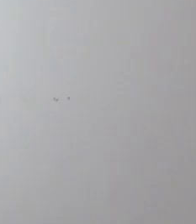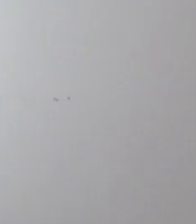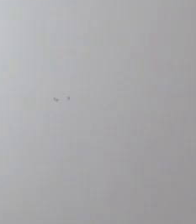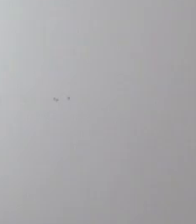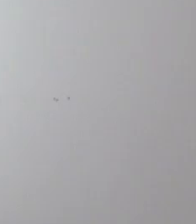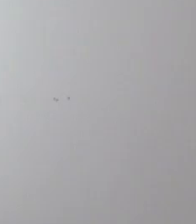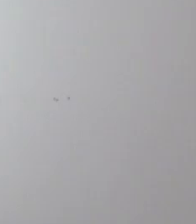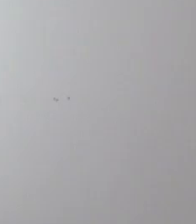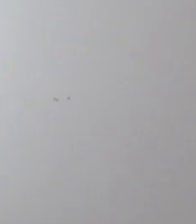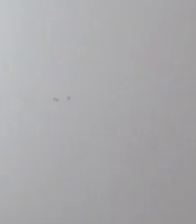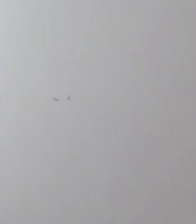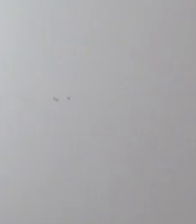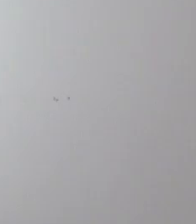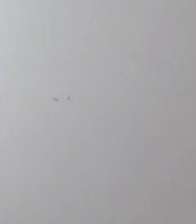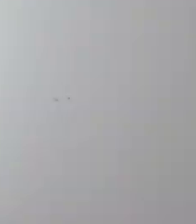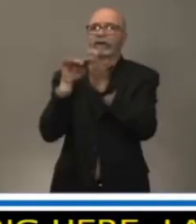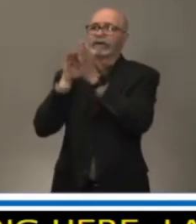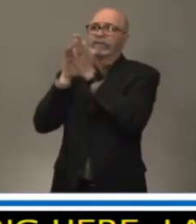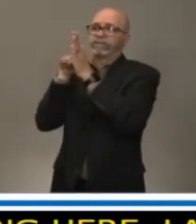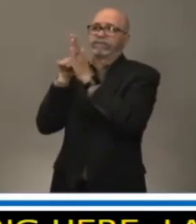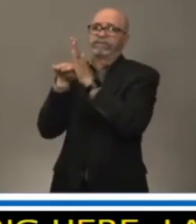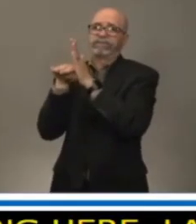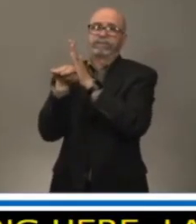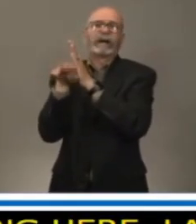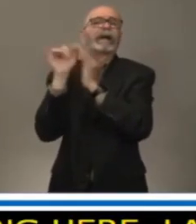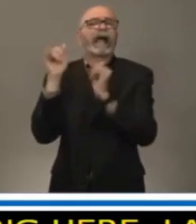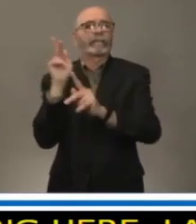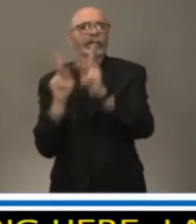program to help self-employed workers. Today, we are announcing a 20 million